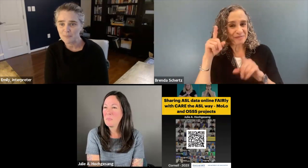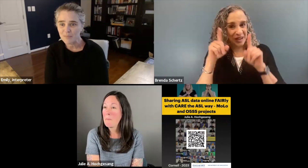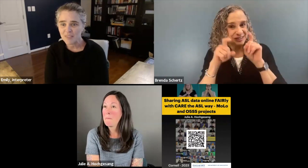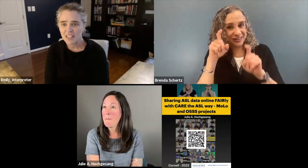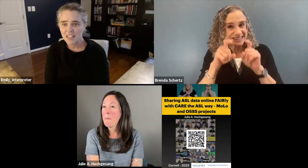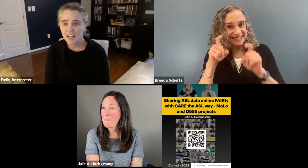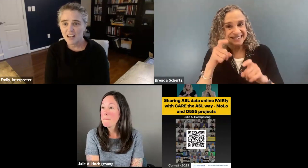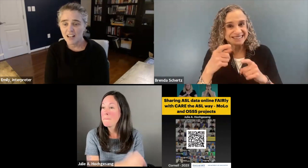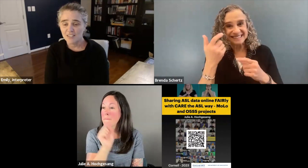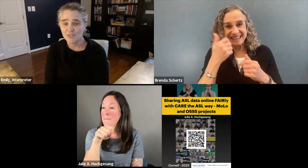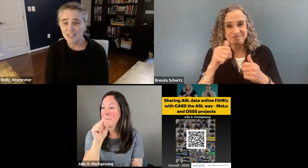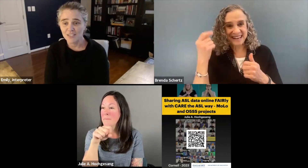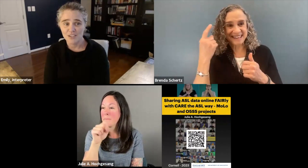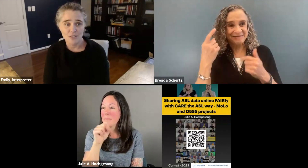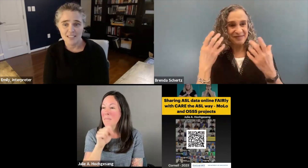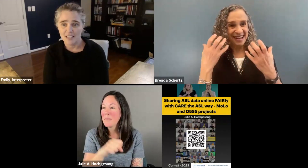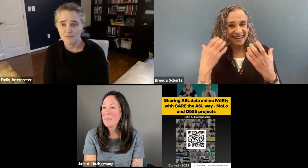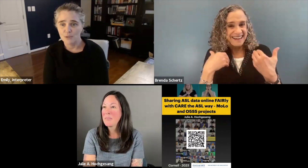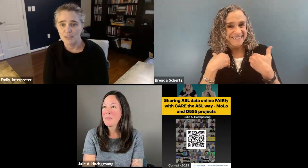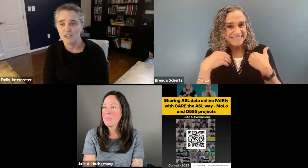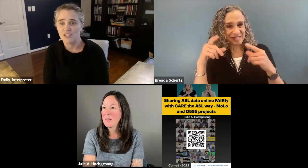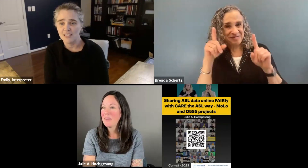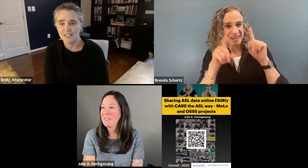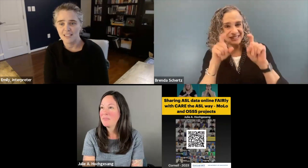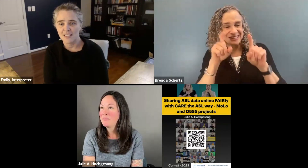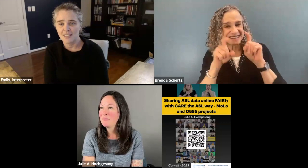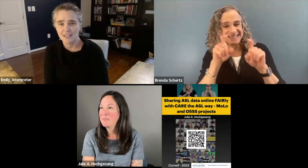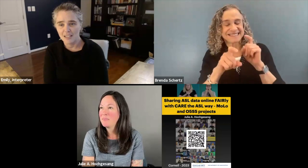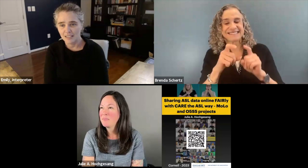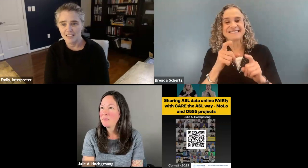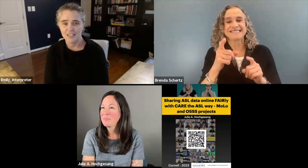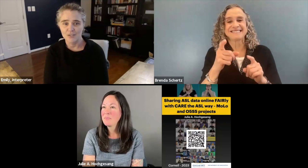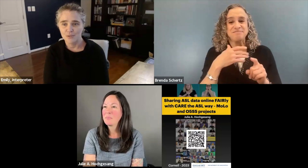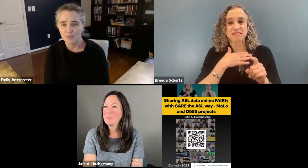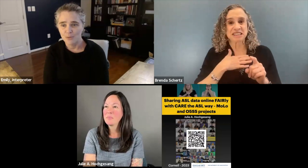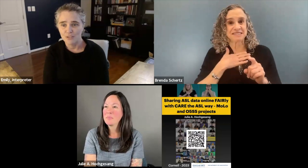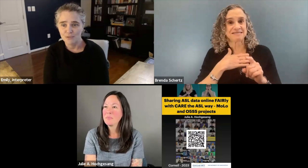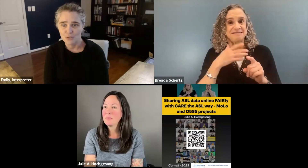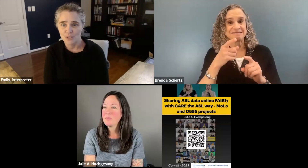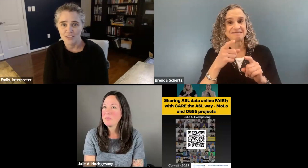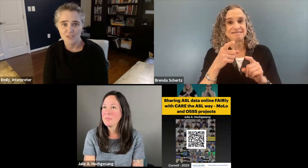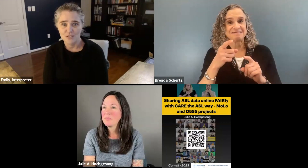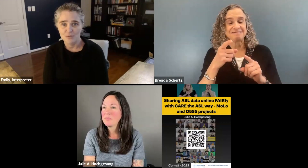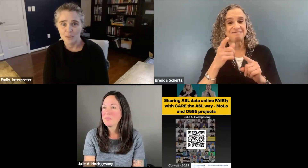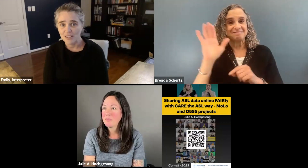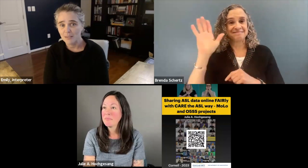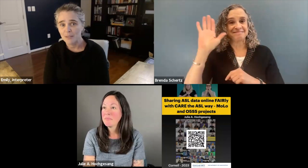absolutely so now is a great time for questions and I'd like to open the floor to